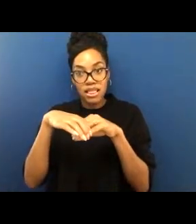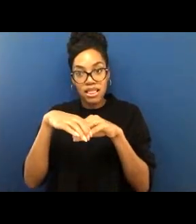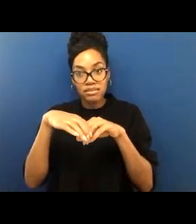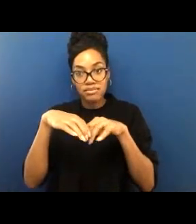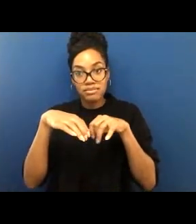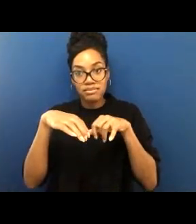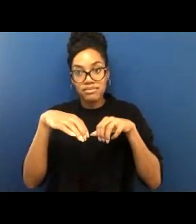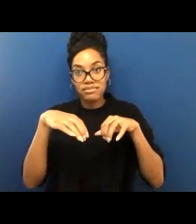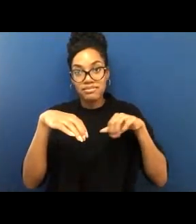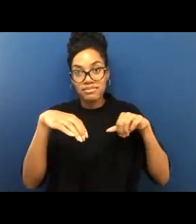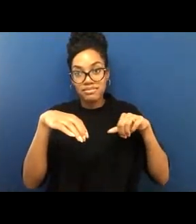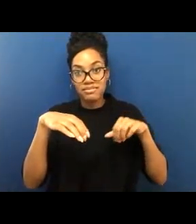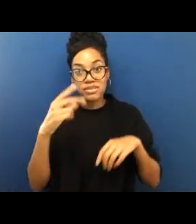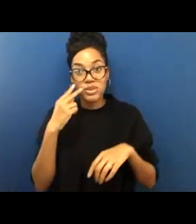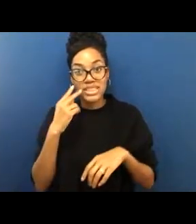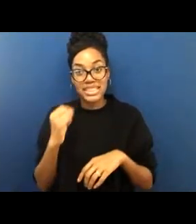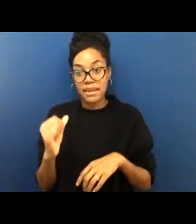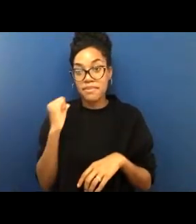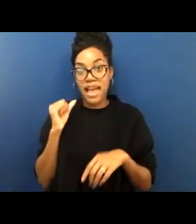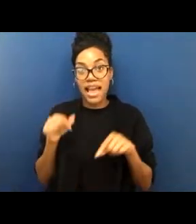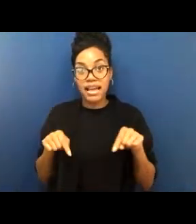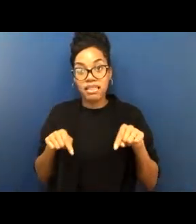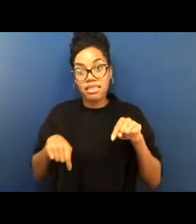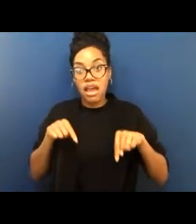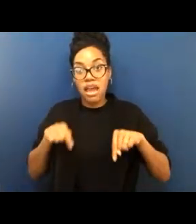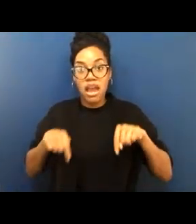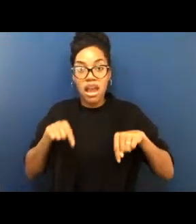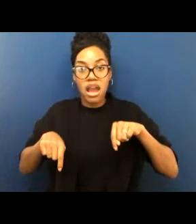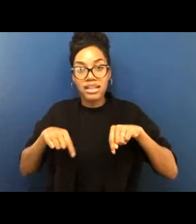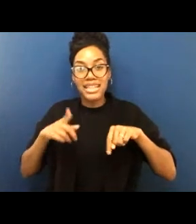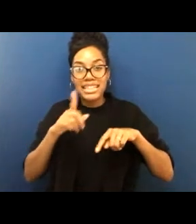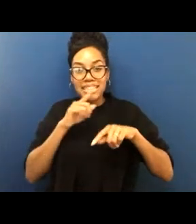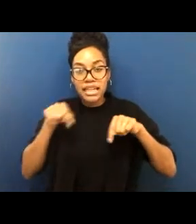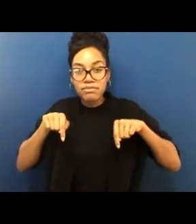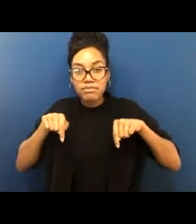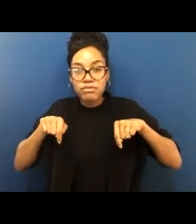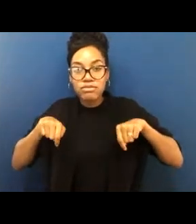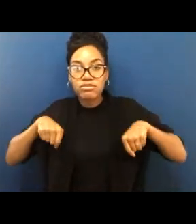are coming out first and he's kind of pushing to get out of that old shell, right?